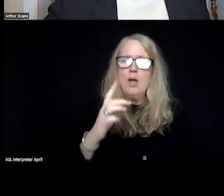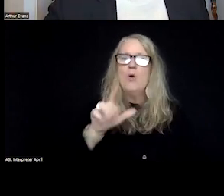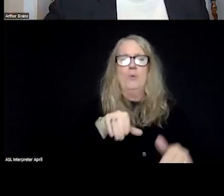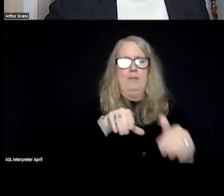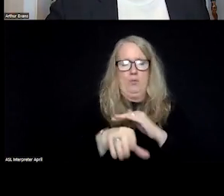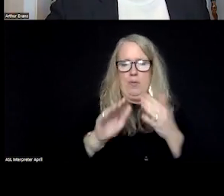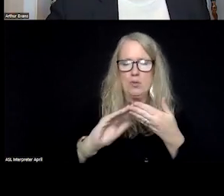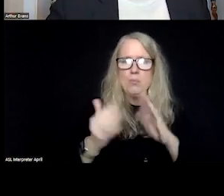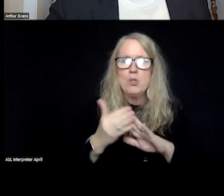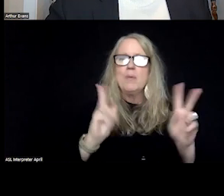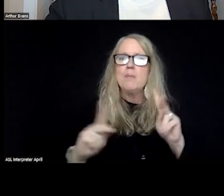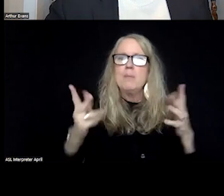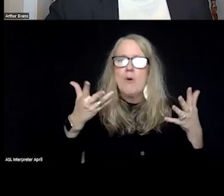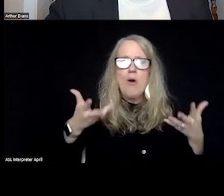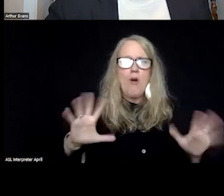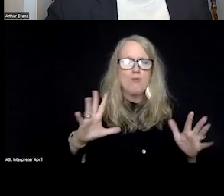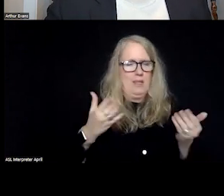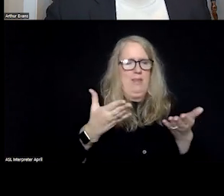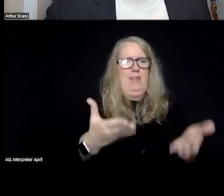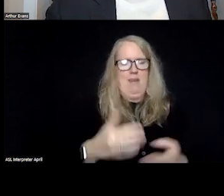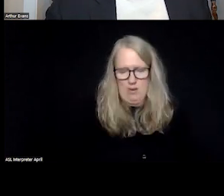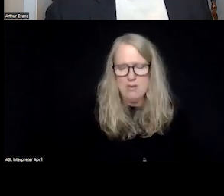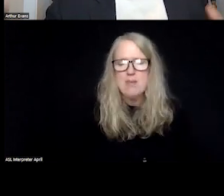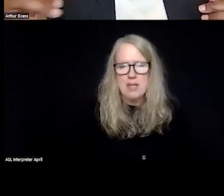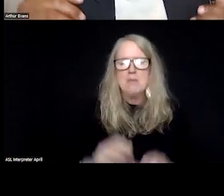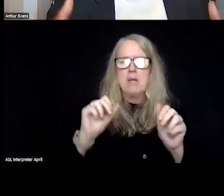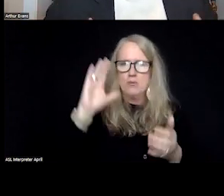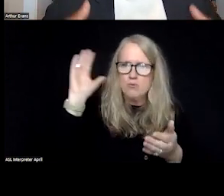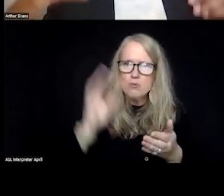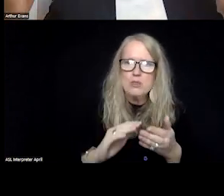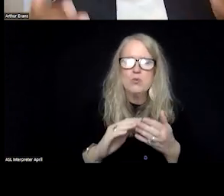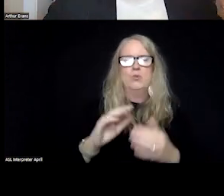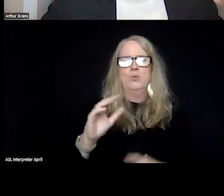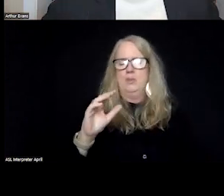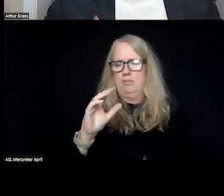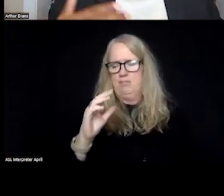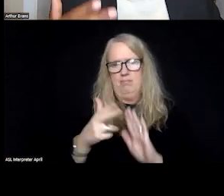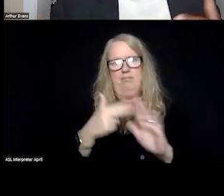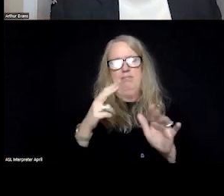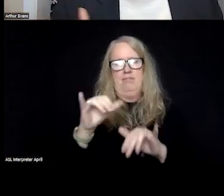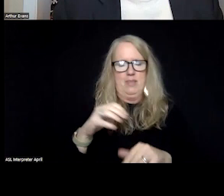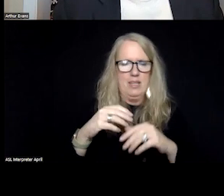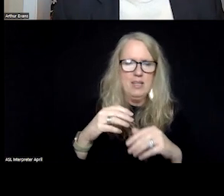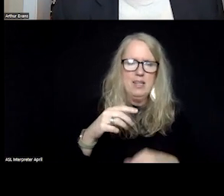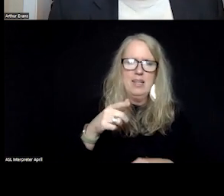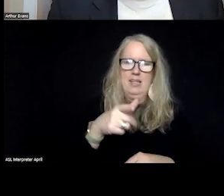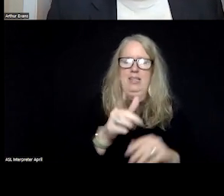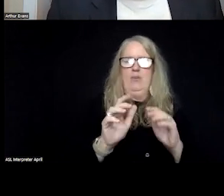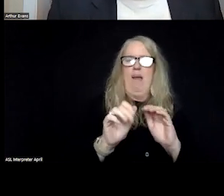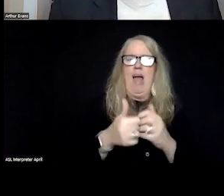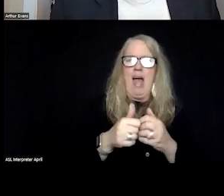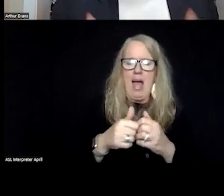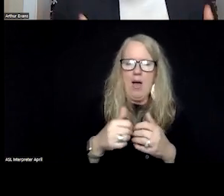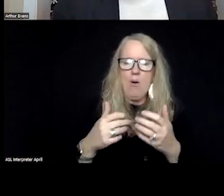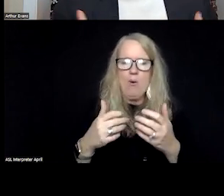PEOPLE ARE AND REDUCE STIGMA BY SAYING HERE IS HOW YOU CAN GET